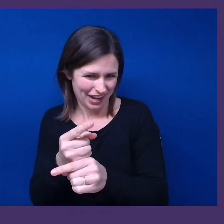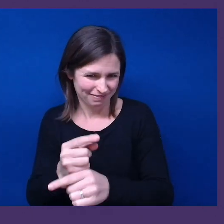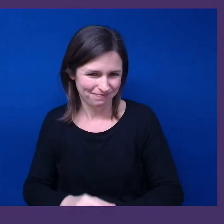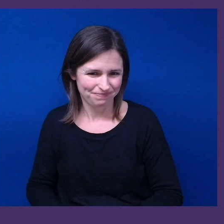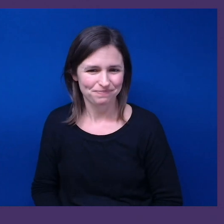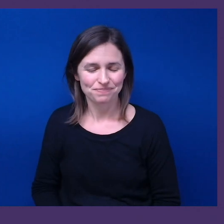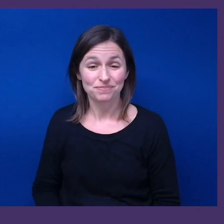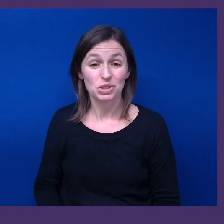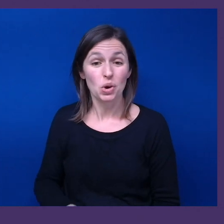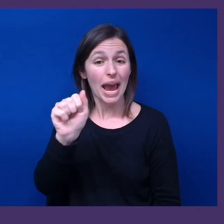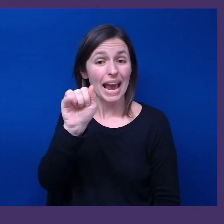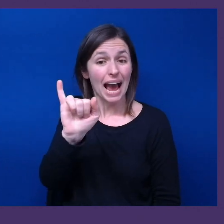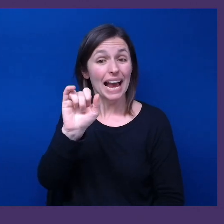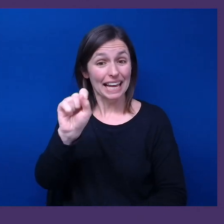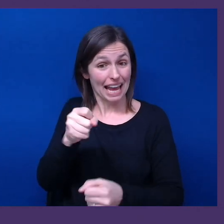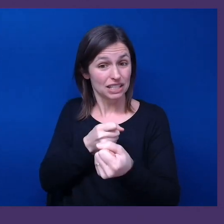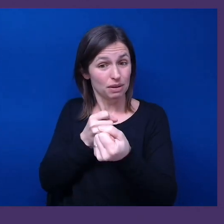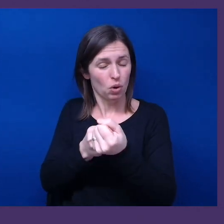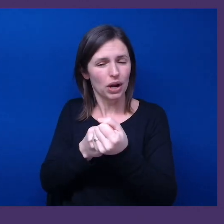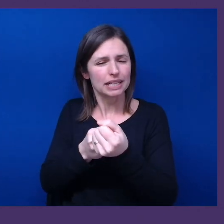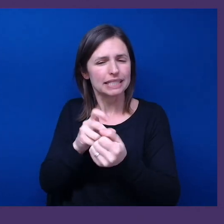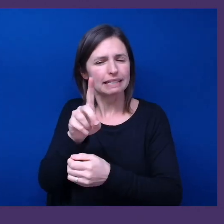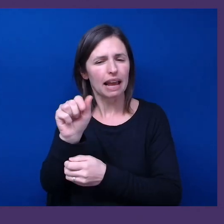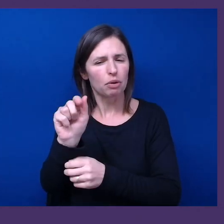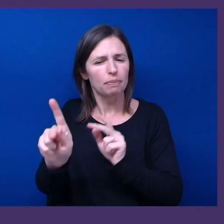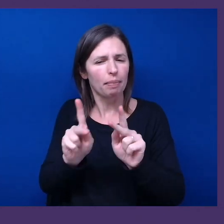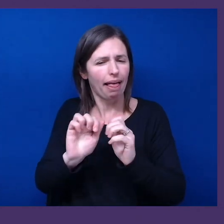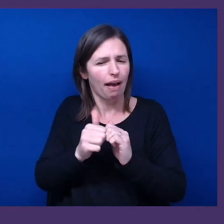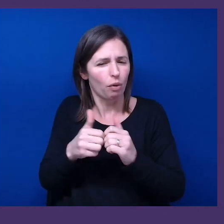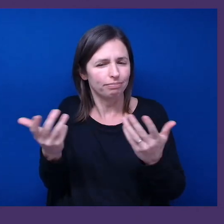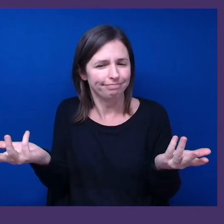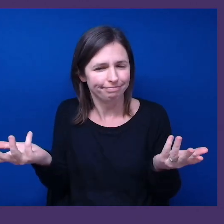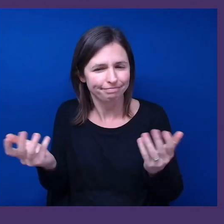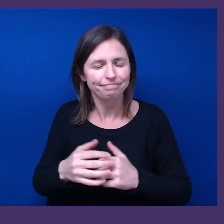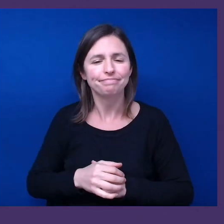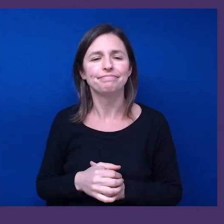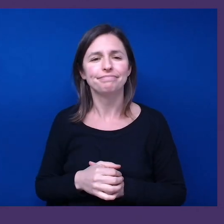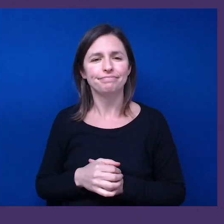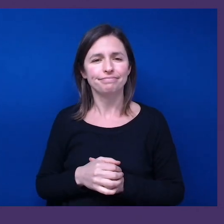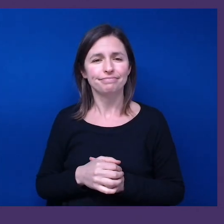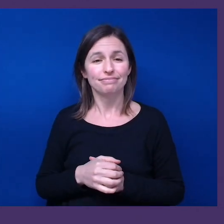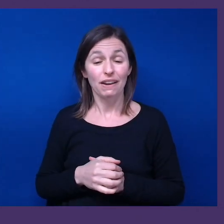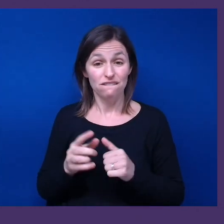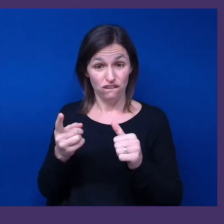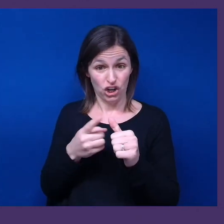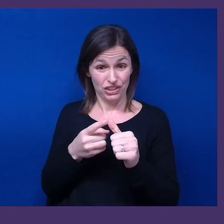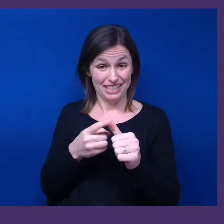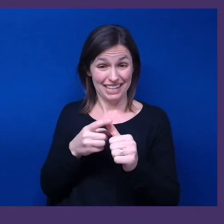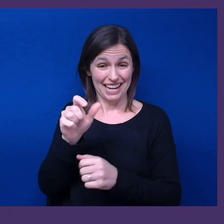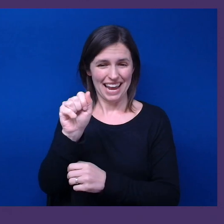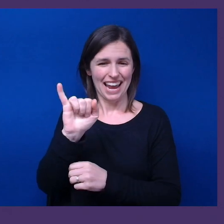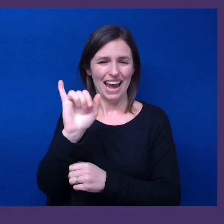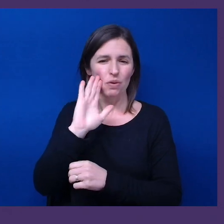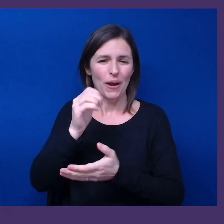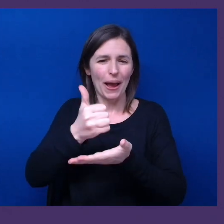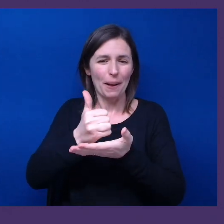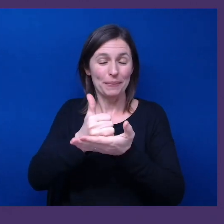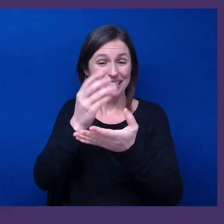First and foremost, AI can make sense of data. This is especially beneficial and useful for blind users.